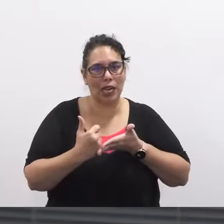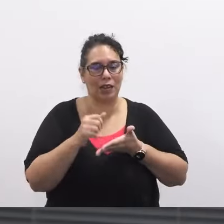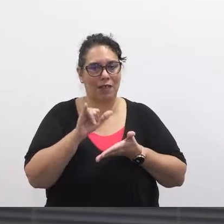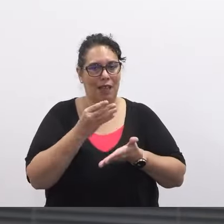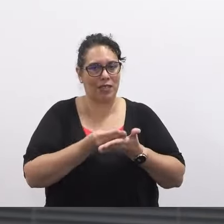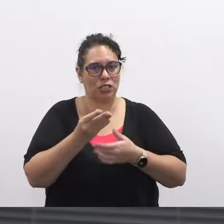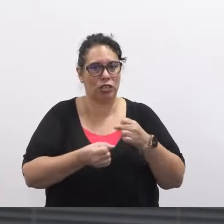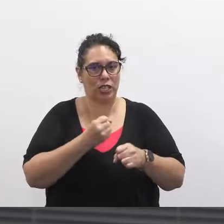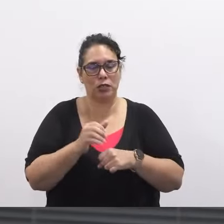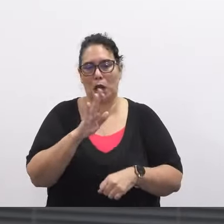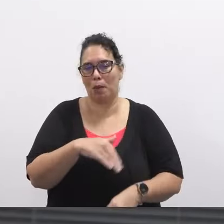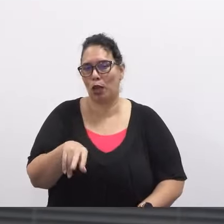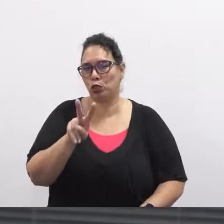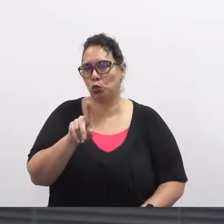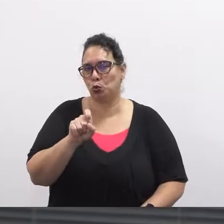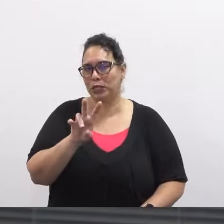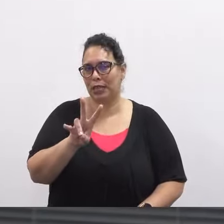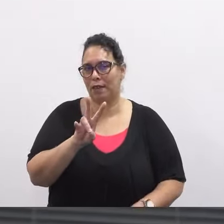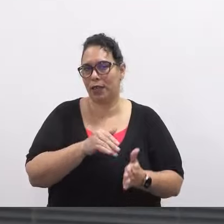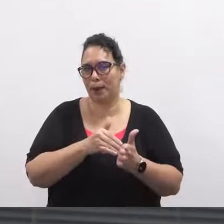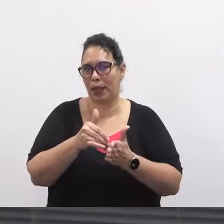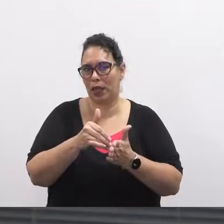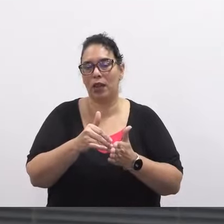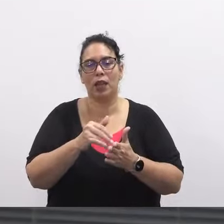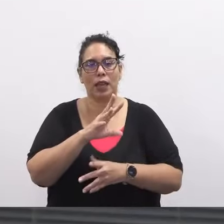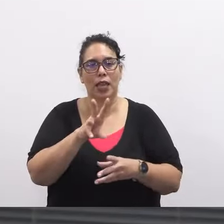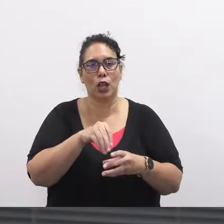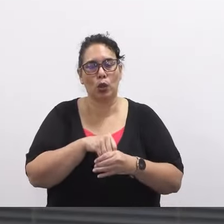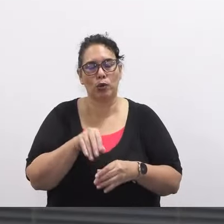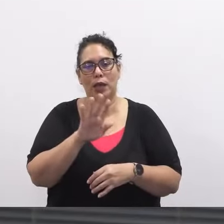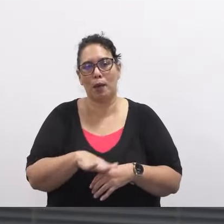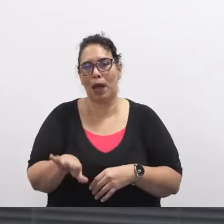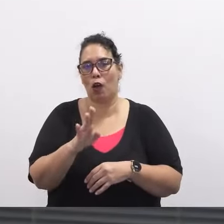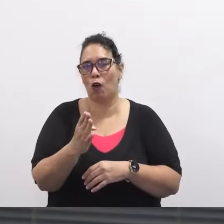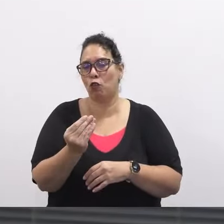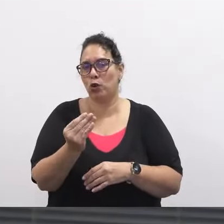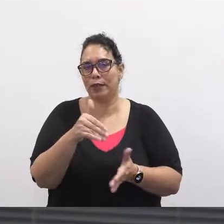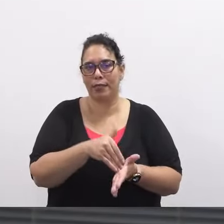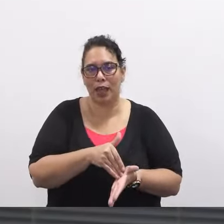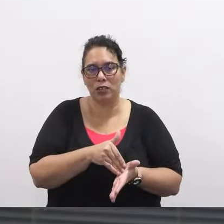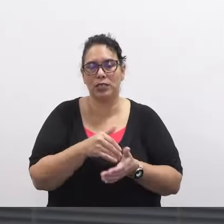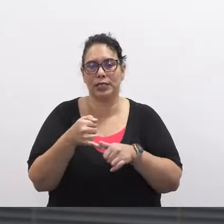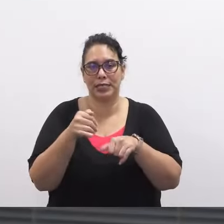were about $2.7 million. This includes about $14,000 in interest,